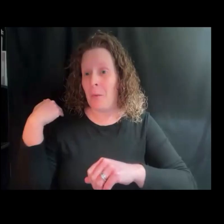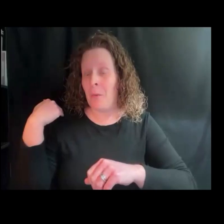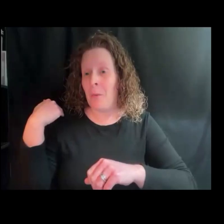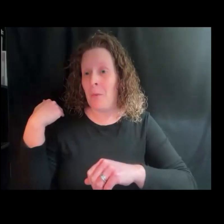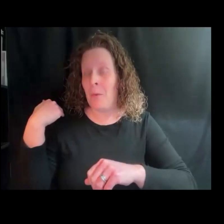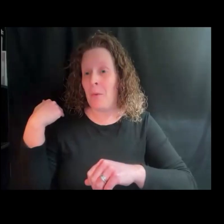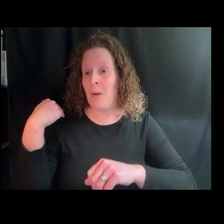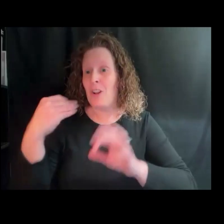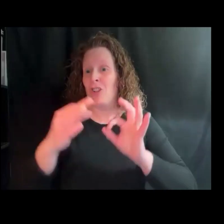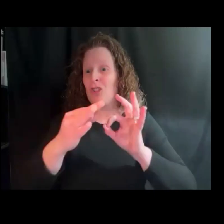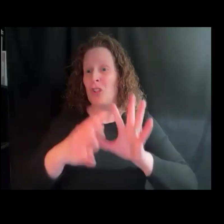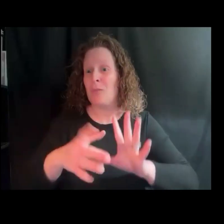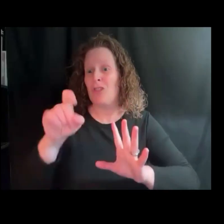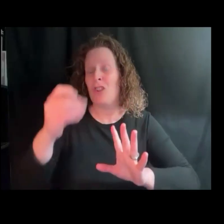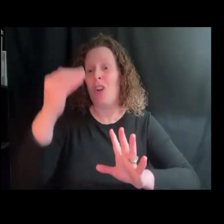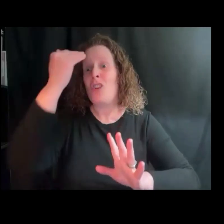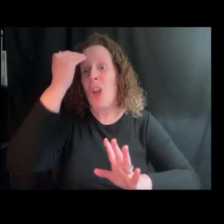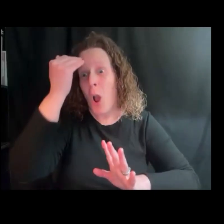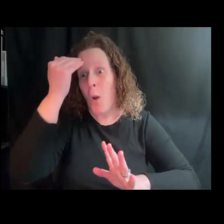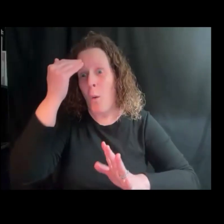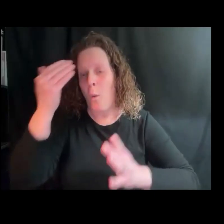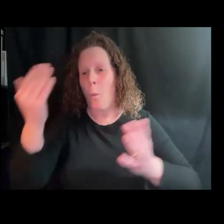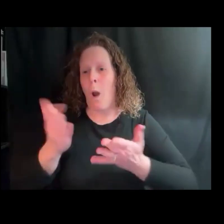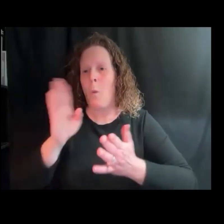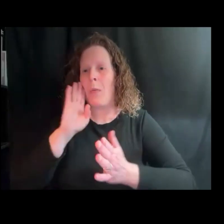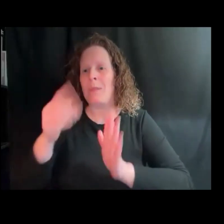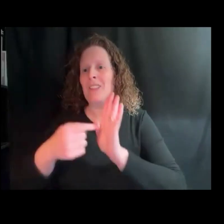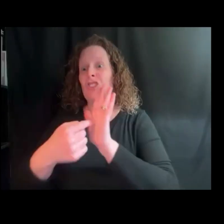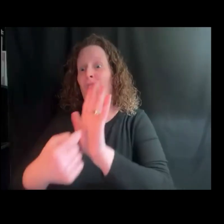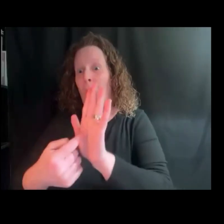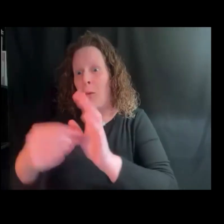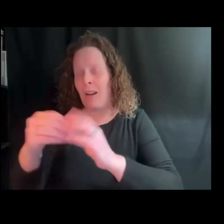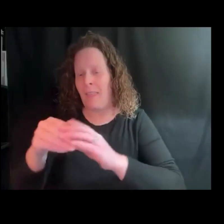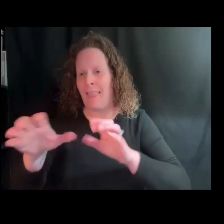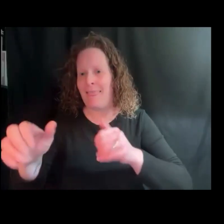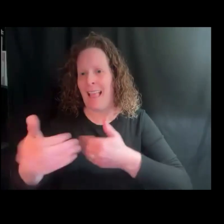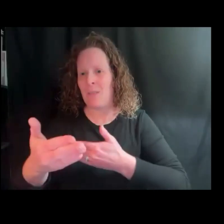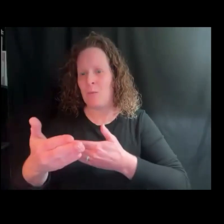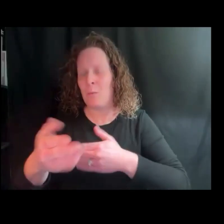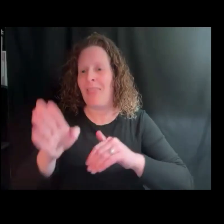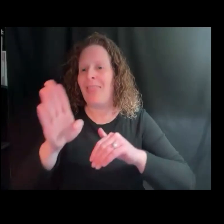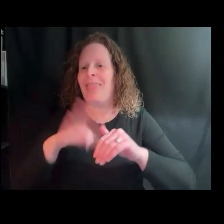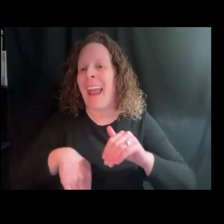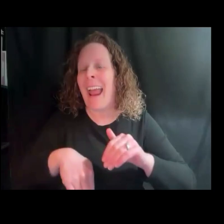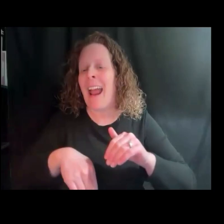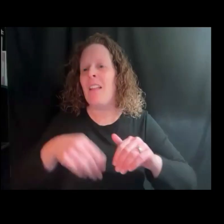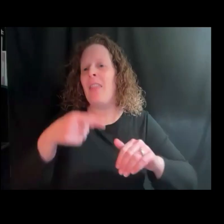math today is taught very differently than it was ten years ago right? The interpreters need to have an